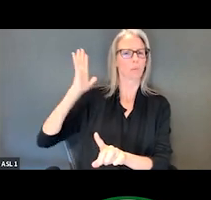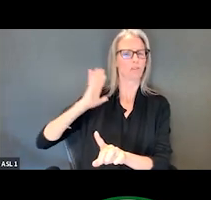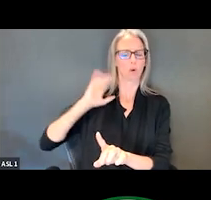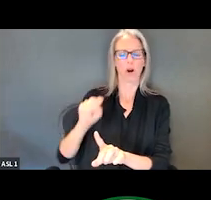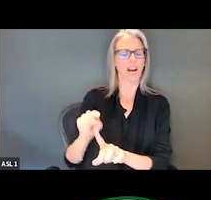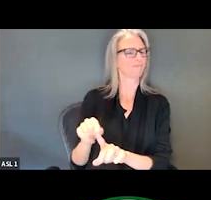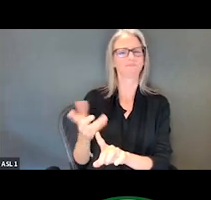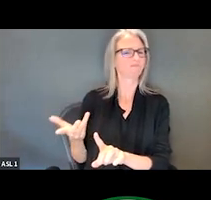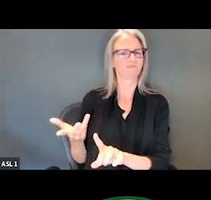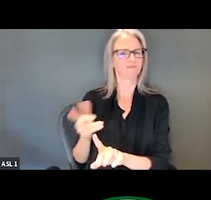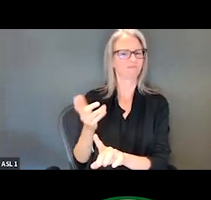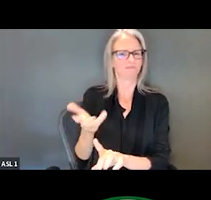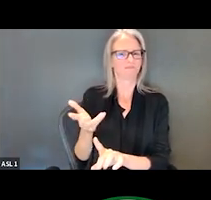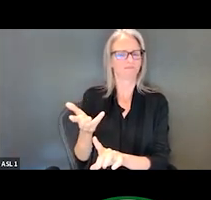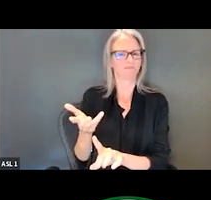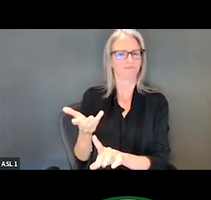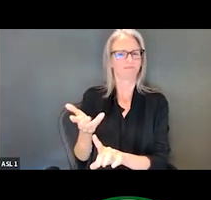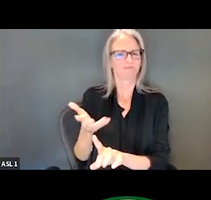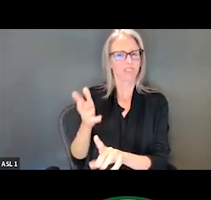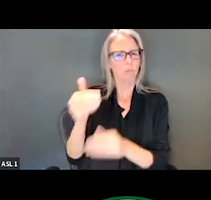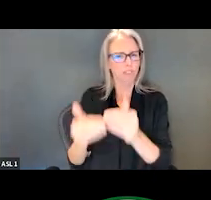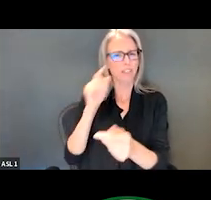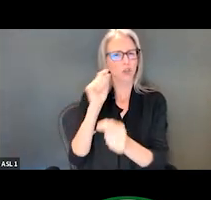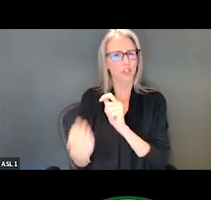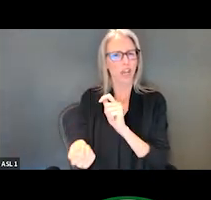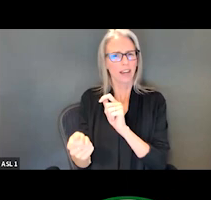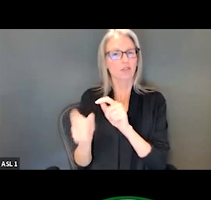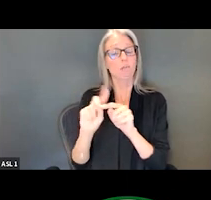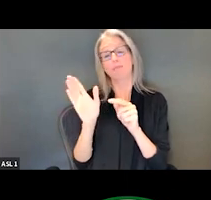And then just not just adding that on to somebody's job at the park, but saying, okay, who can